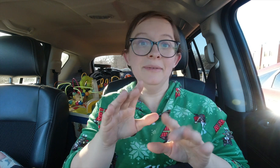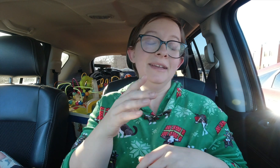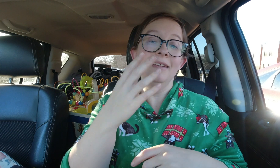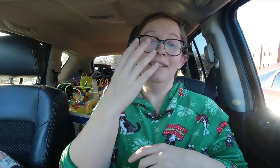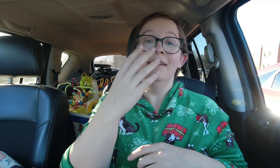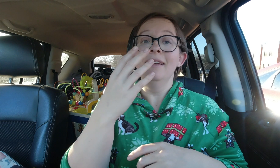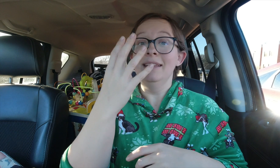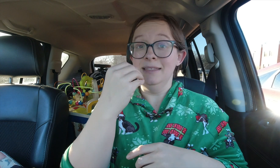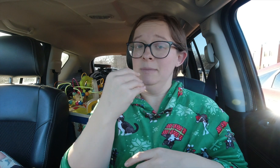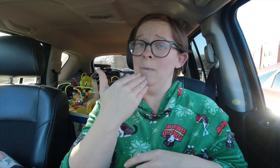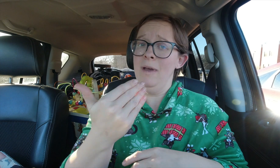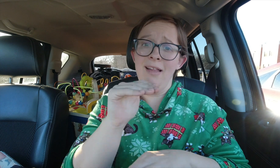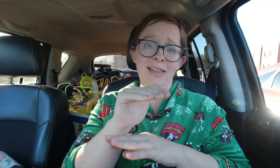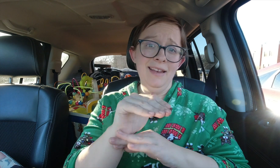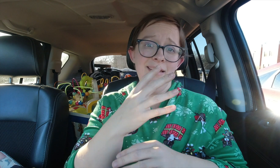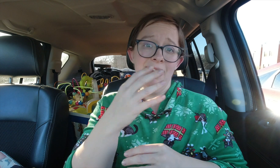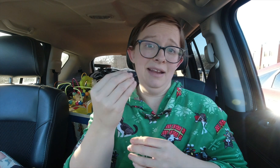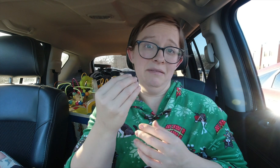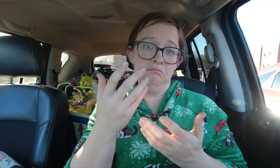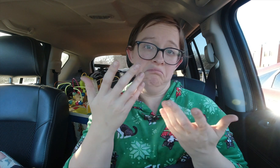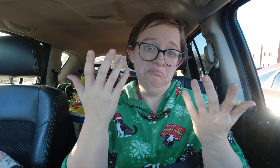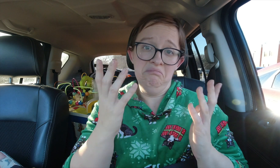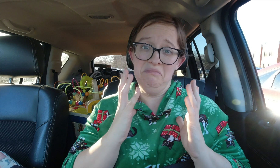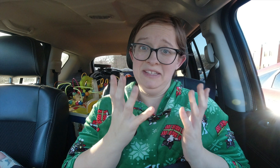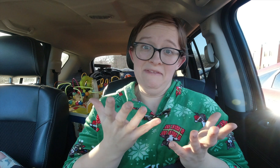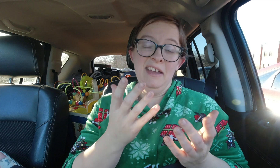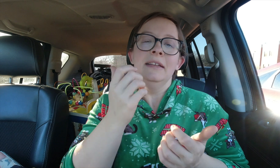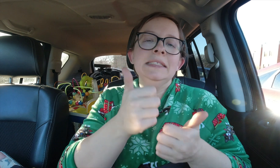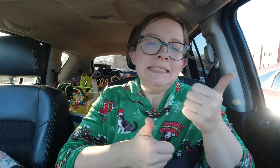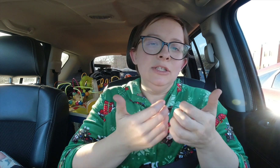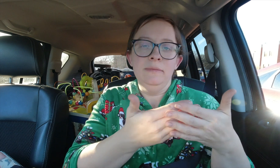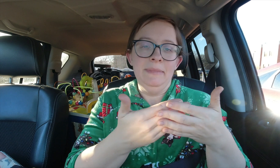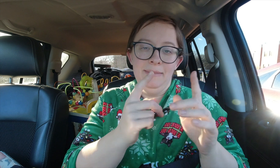like not during nap times. But he sleeps really well at night and he's been fine.